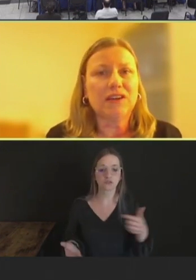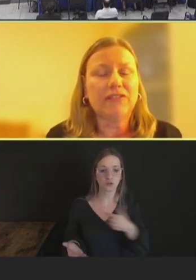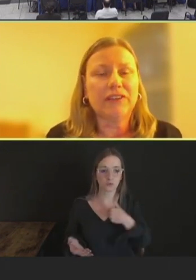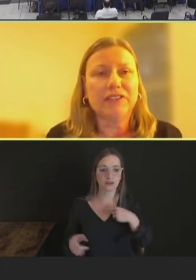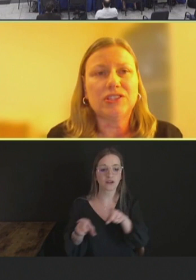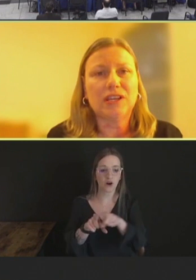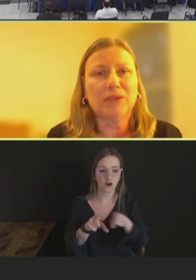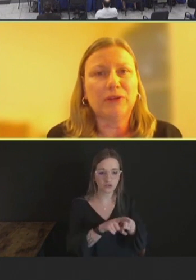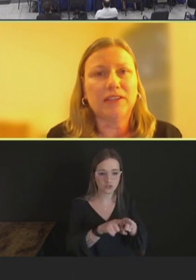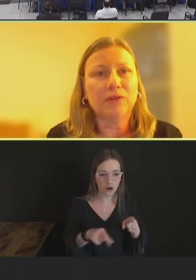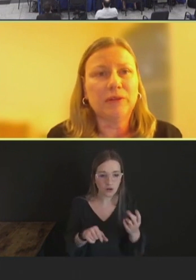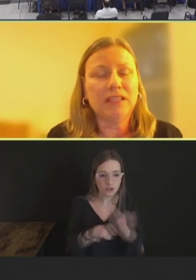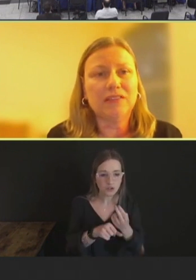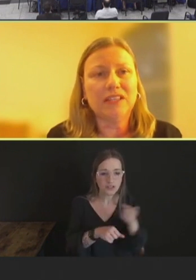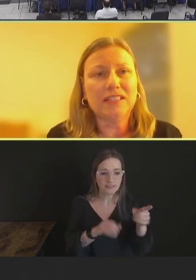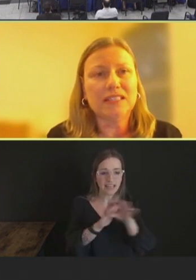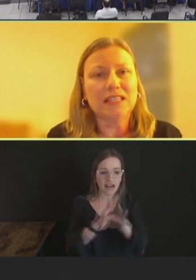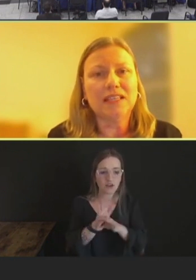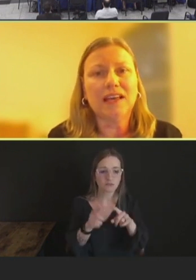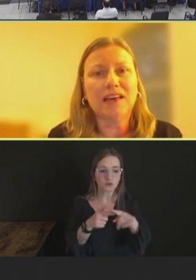coverage and pregnant women in the VSD.